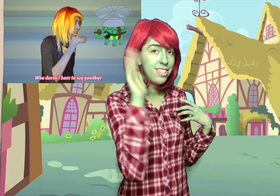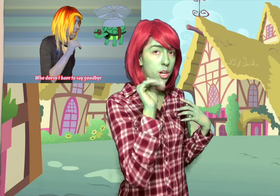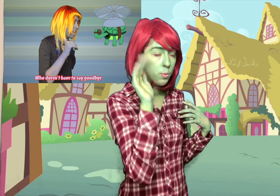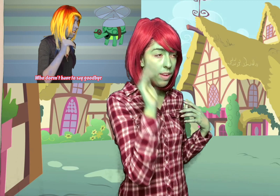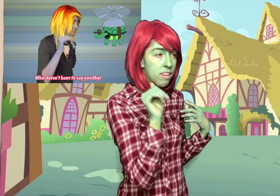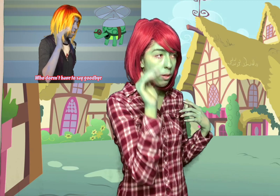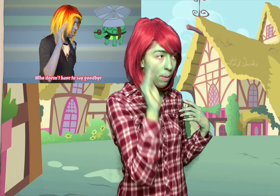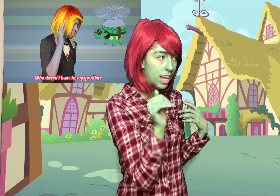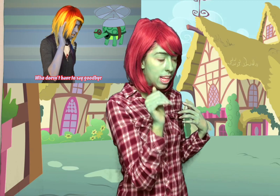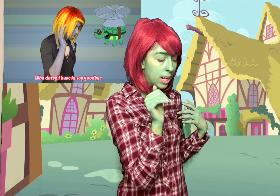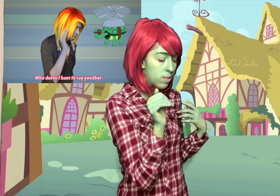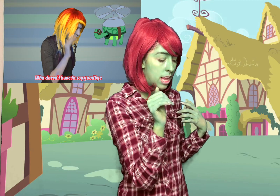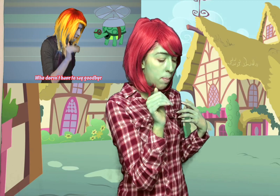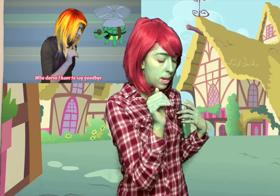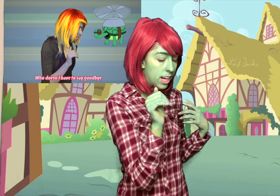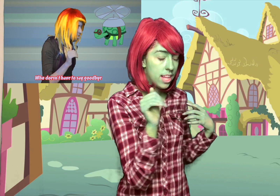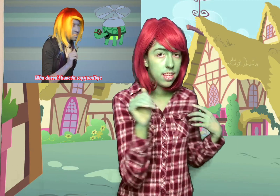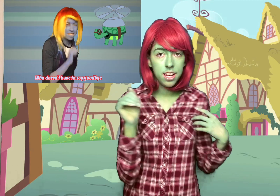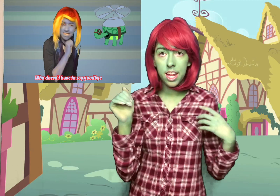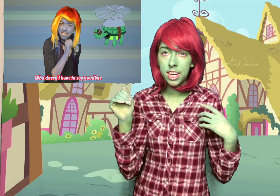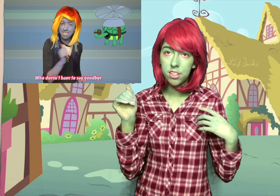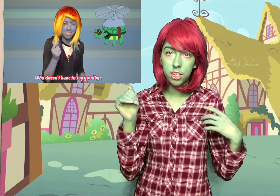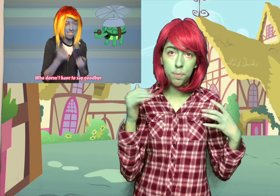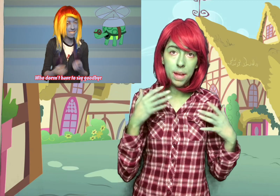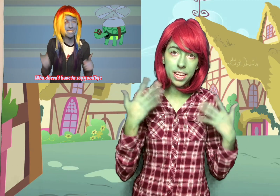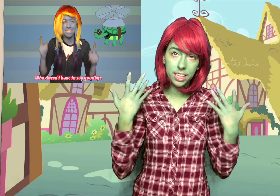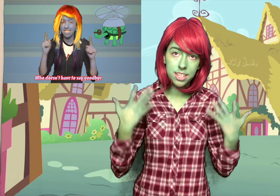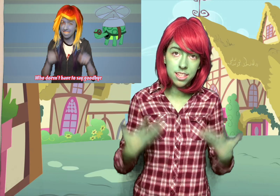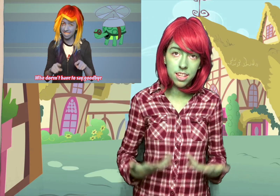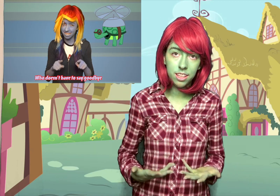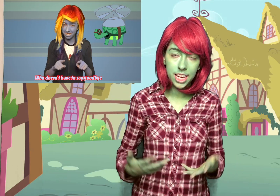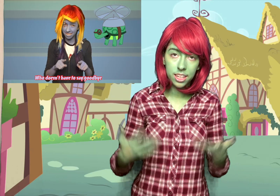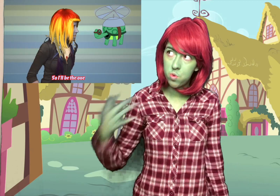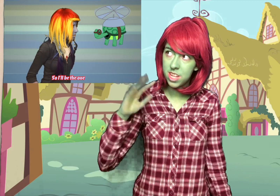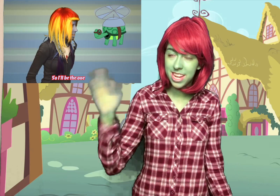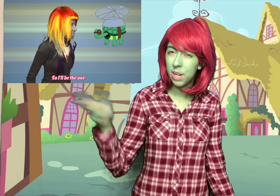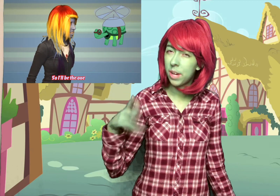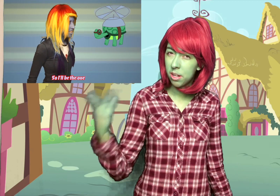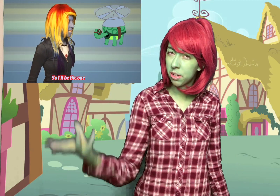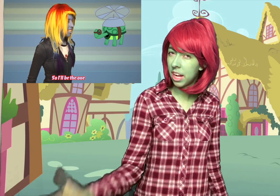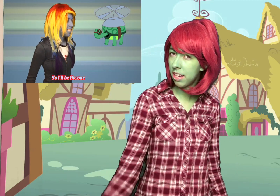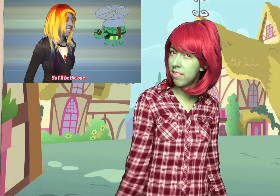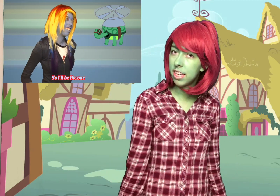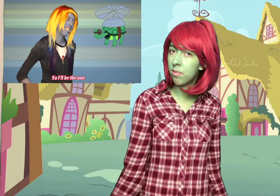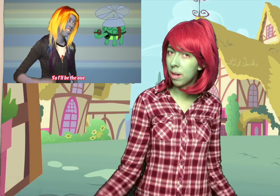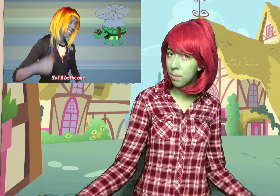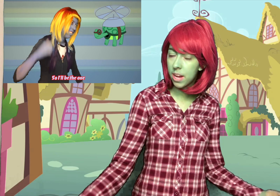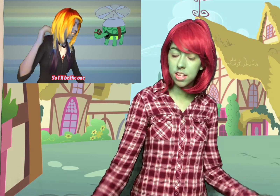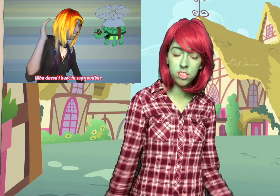started waving goodbye like it was happening and then i turned back into like the narrator kind of rai- rainbow dash